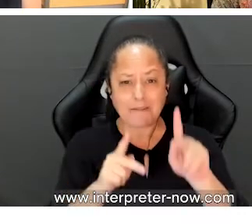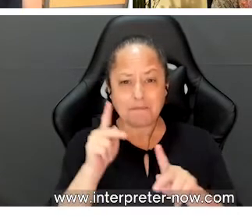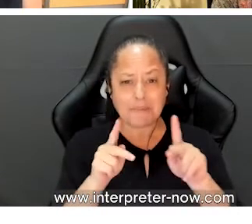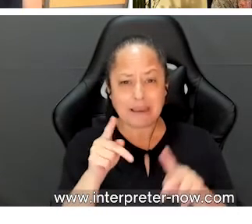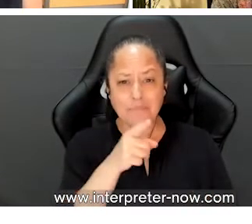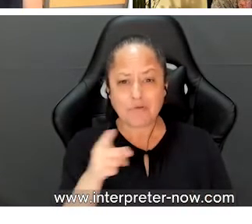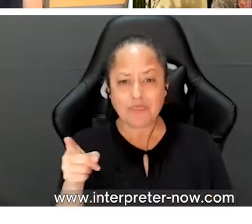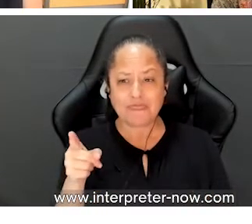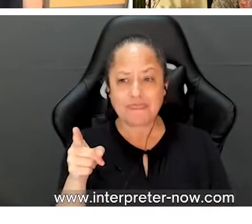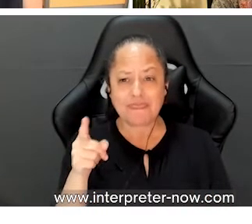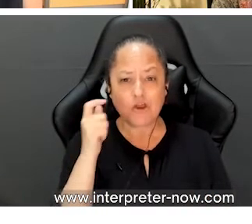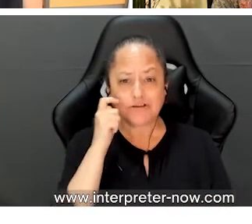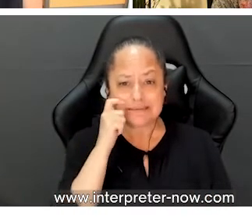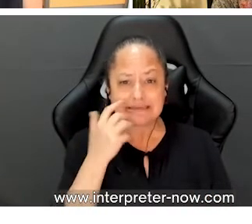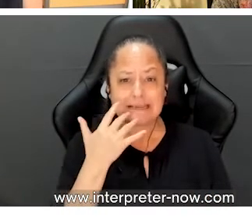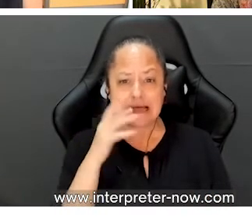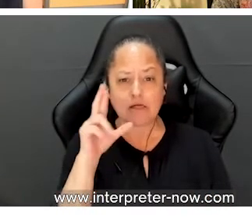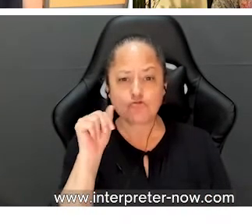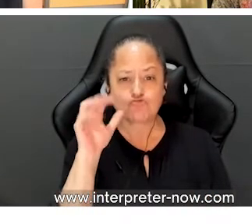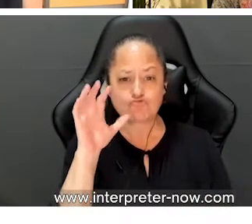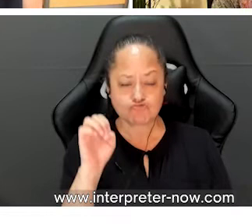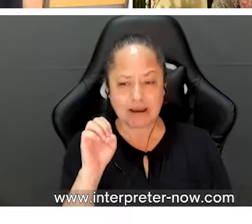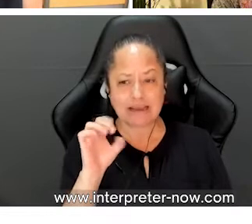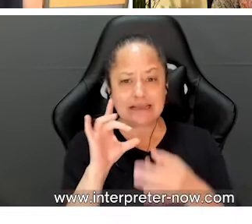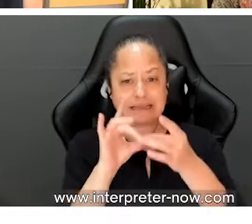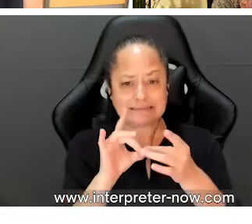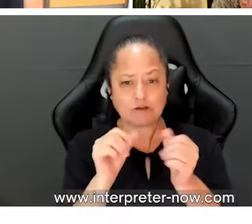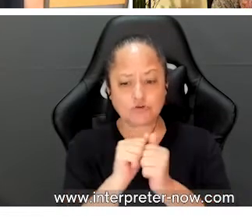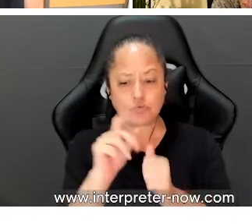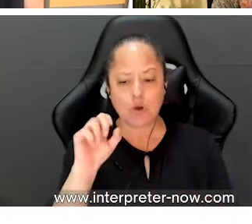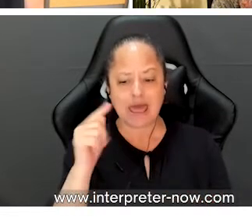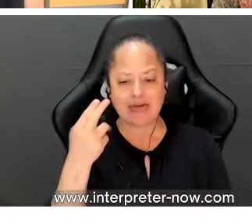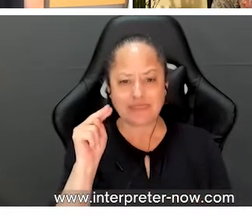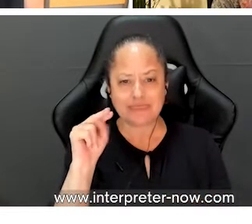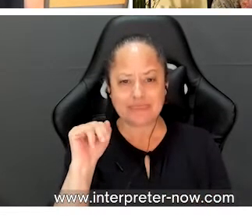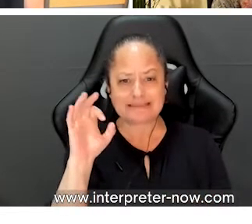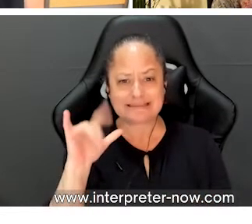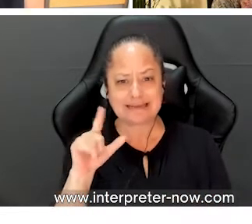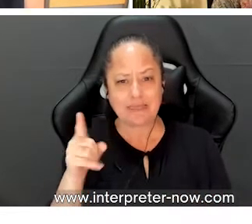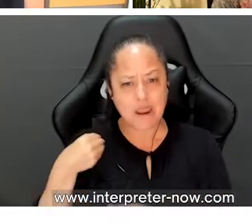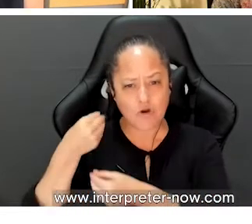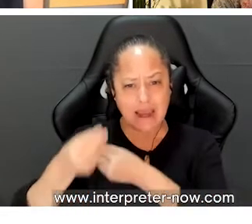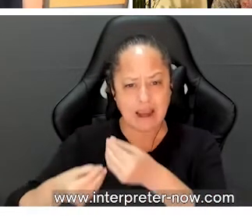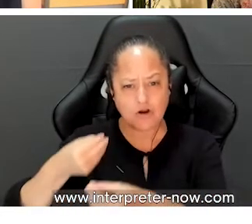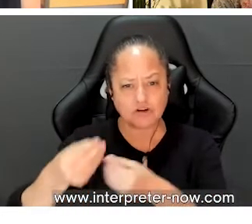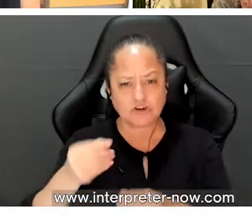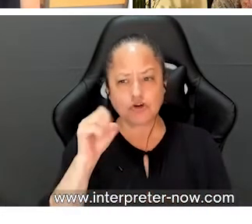Their skin color, their race, as it is associated with their ethnicity and their heritage, is